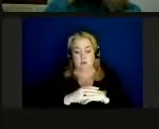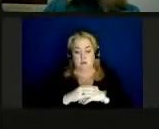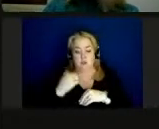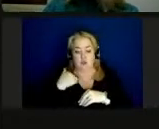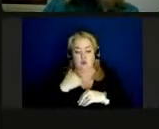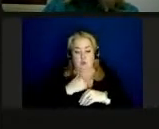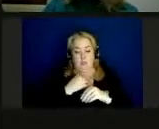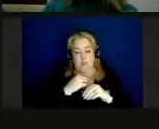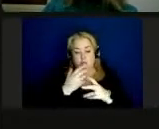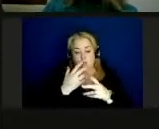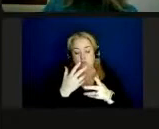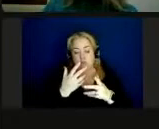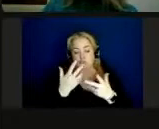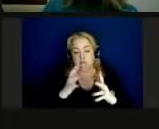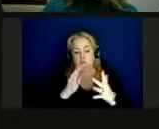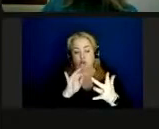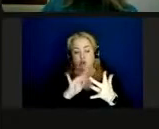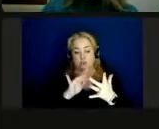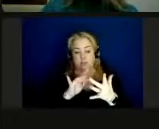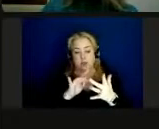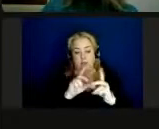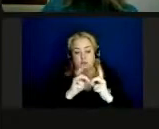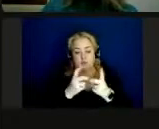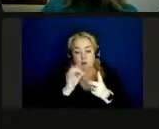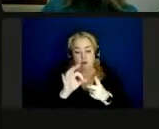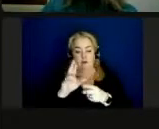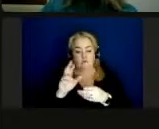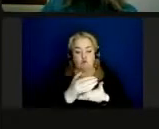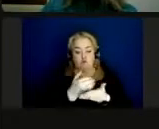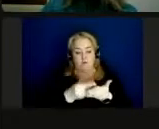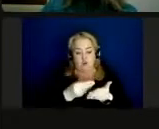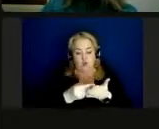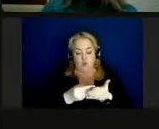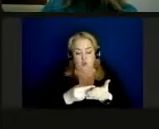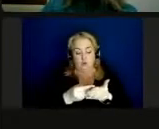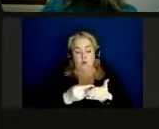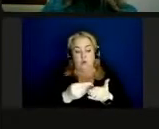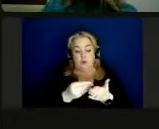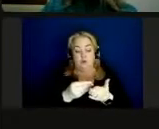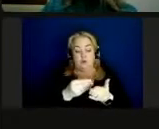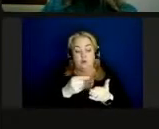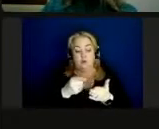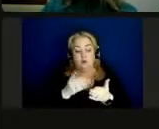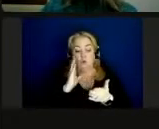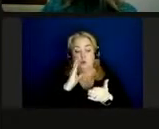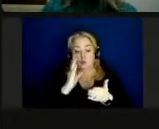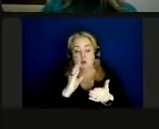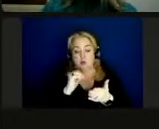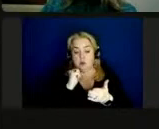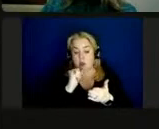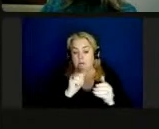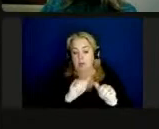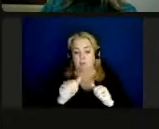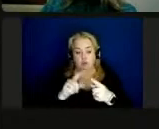RETIREMENTS BY EMPLOYERS AND ANDERSON, ESPECIALLY FROM WHAT I CALL THE FACT THAT